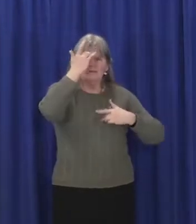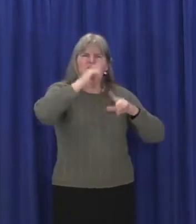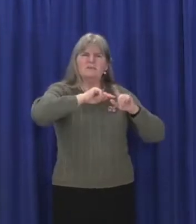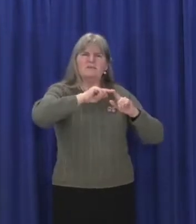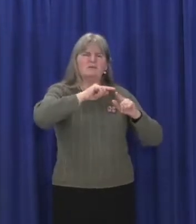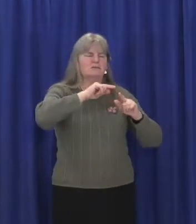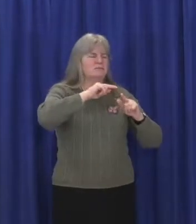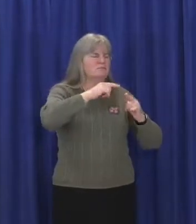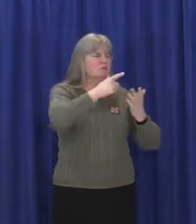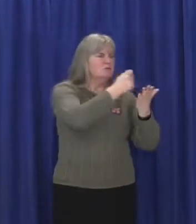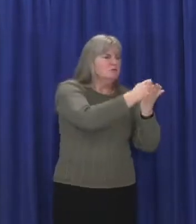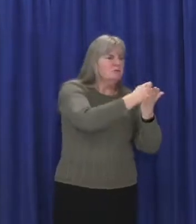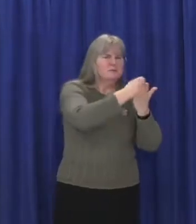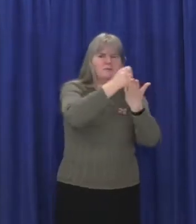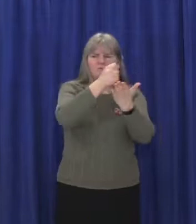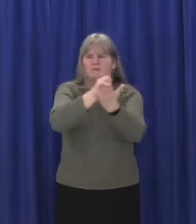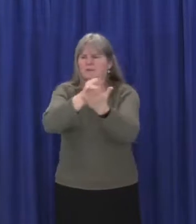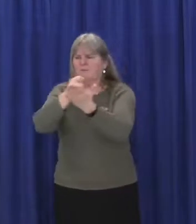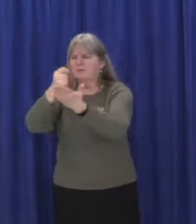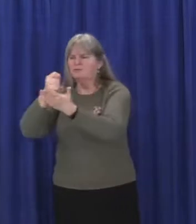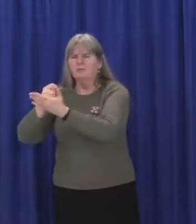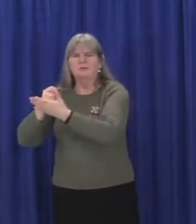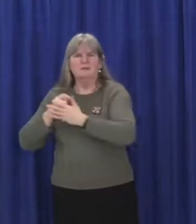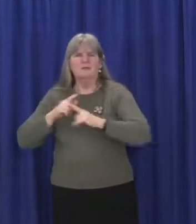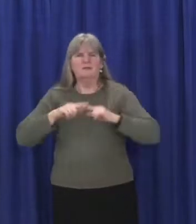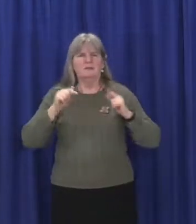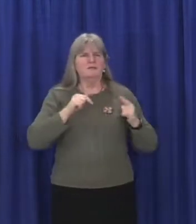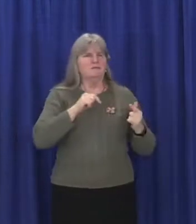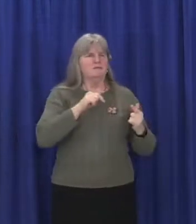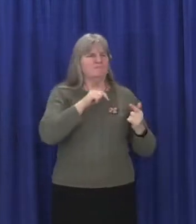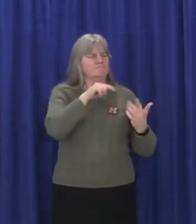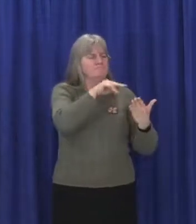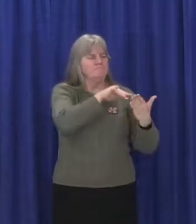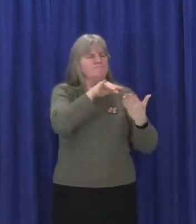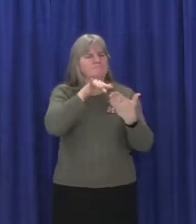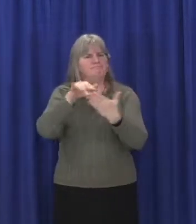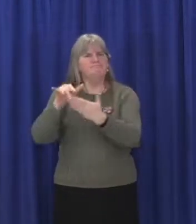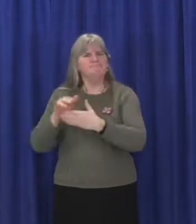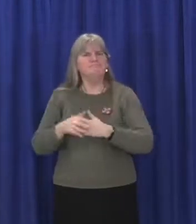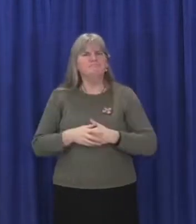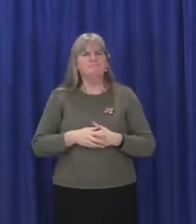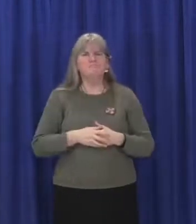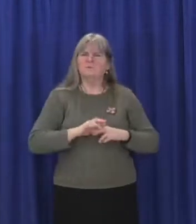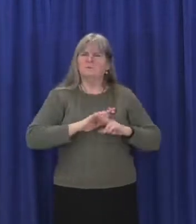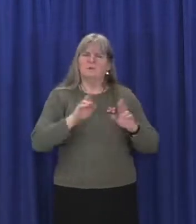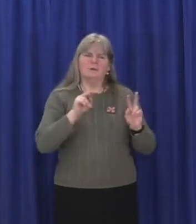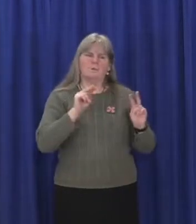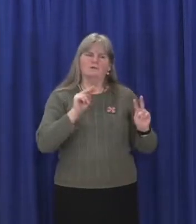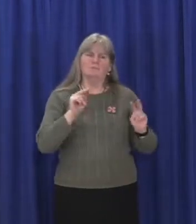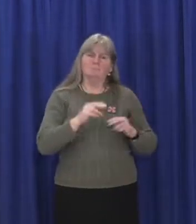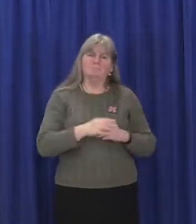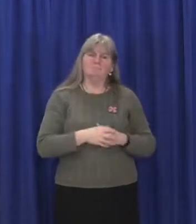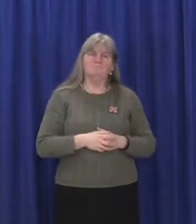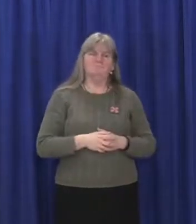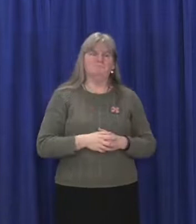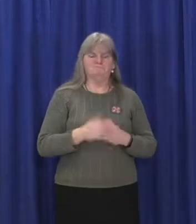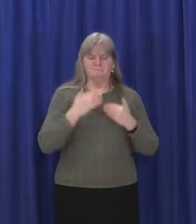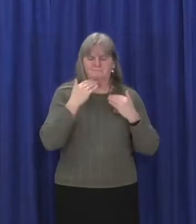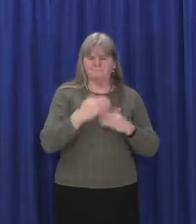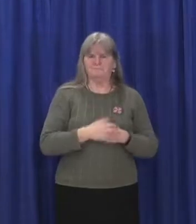special approach. And that's why we-- we do these diagnostic workups. Thank you. Renée: Thank you. We'll now move to Jackie